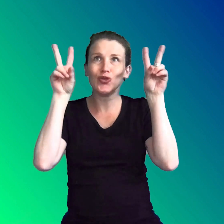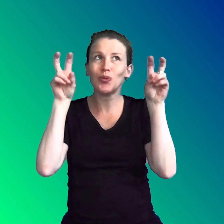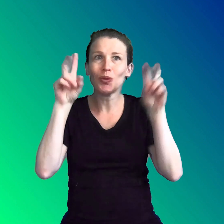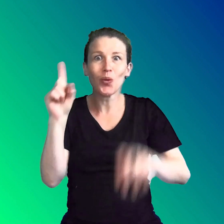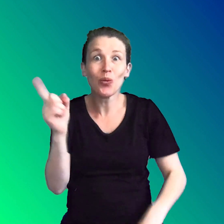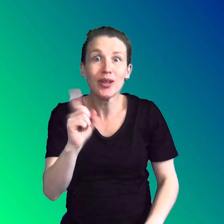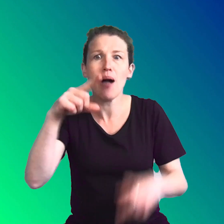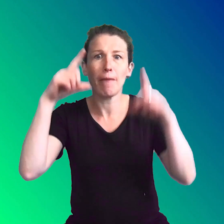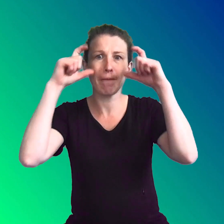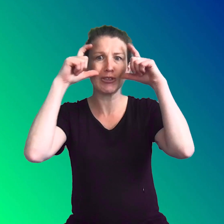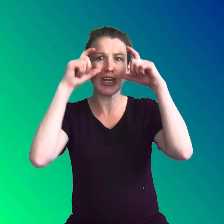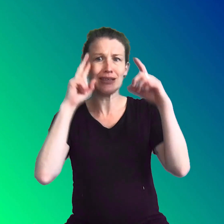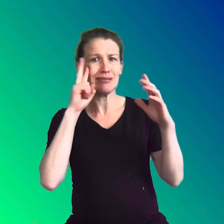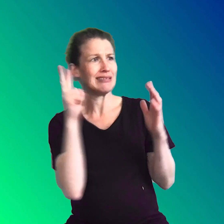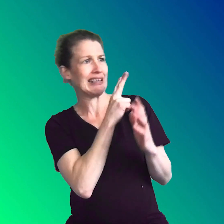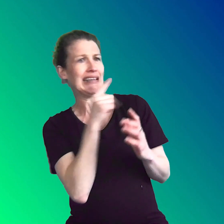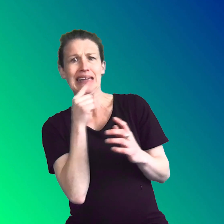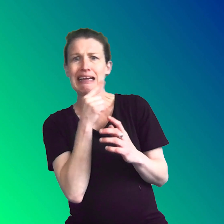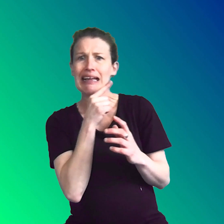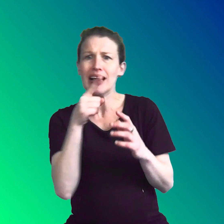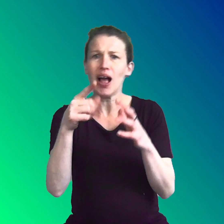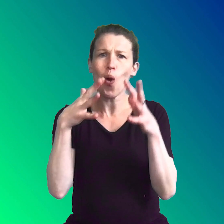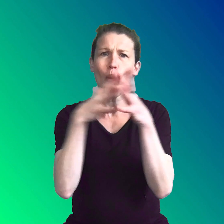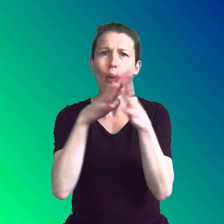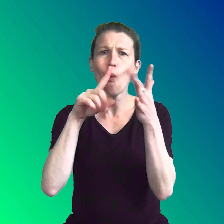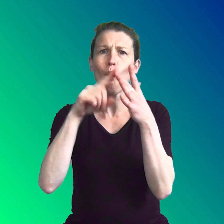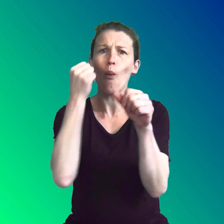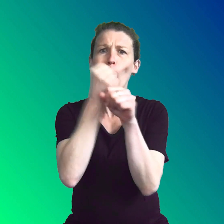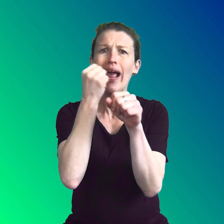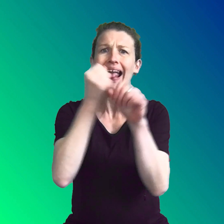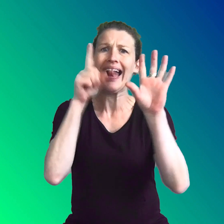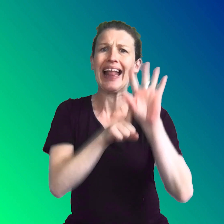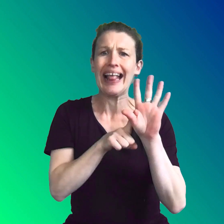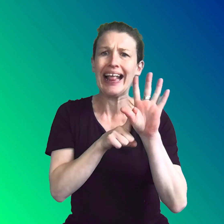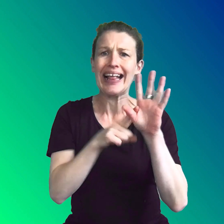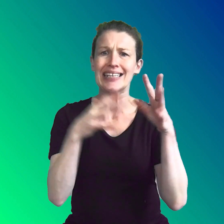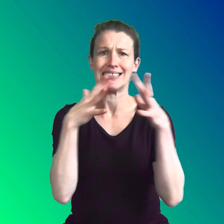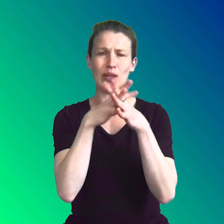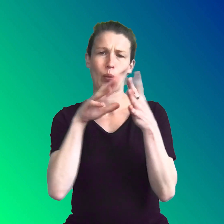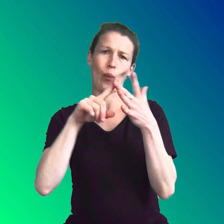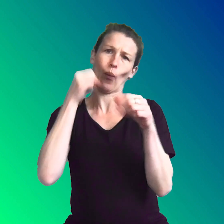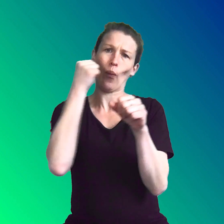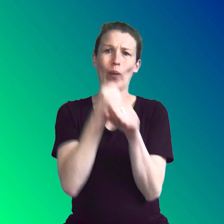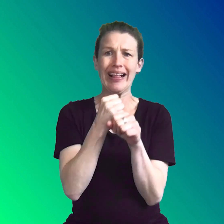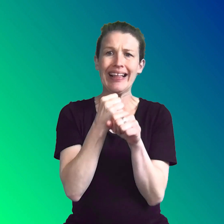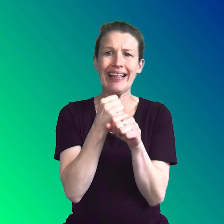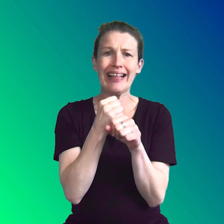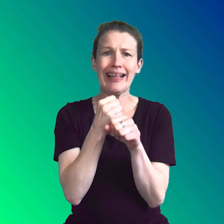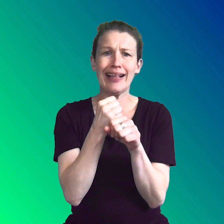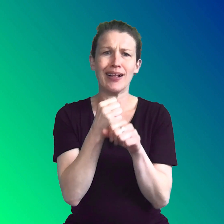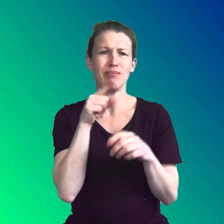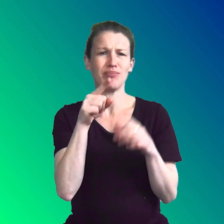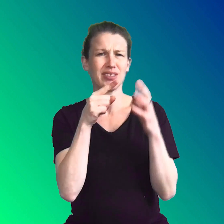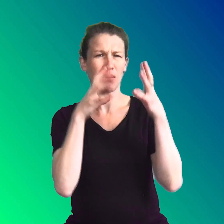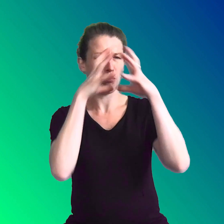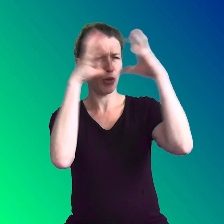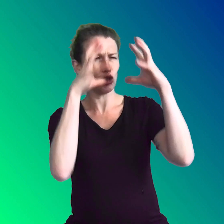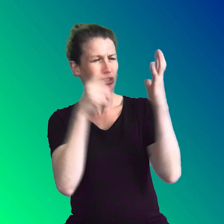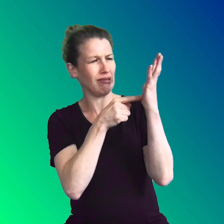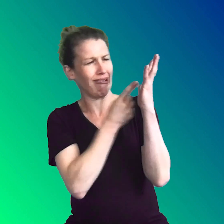Today's topic, if you have a look at the picture is "wiggy wigs" the wiggy wig or the zigzag bush.